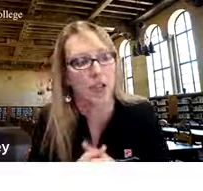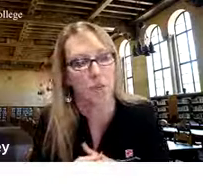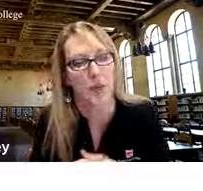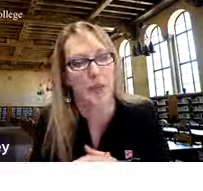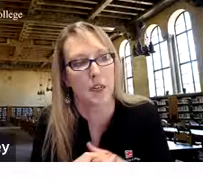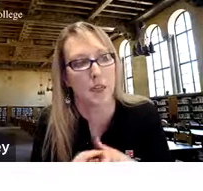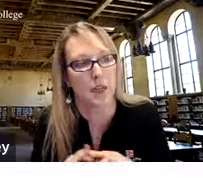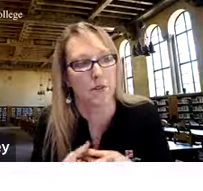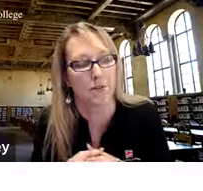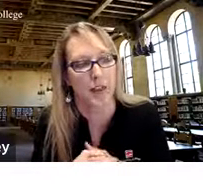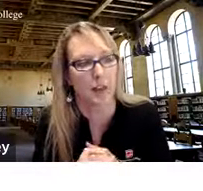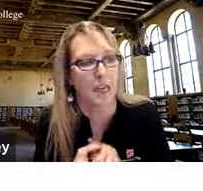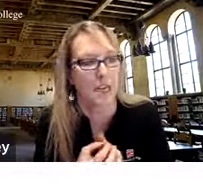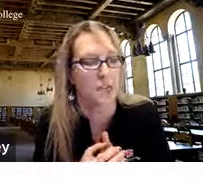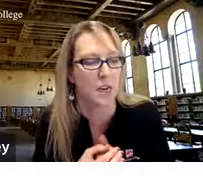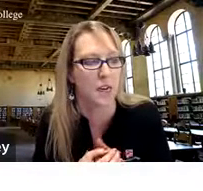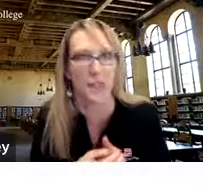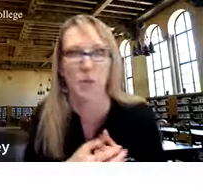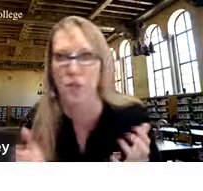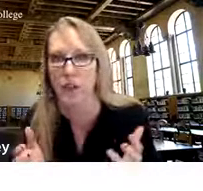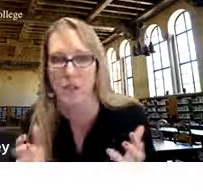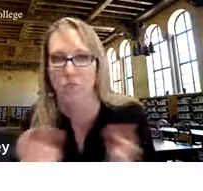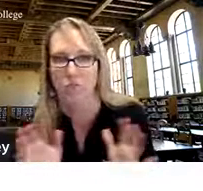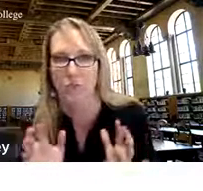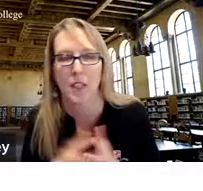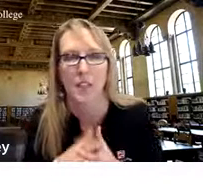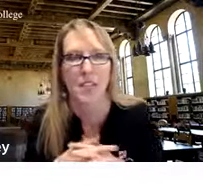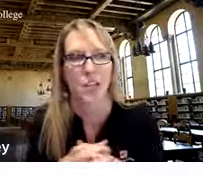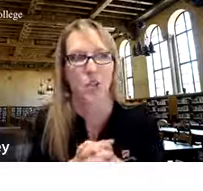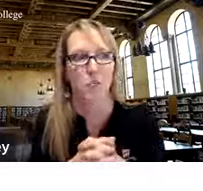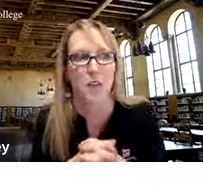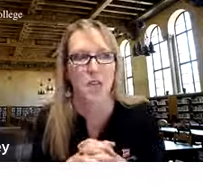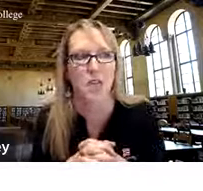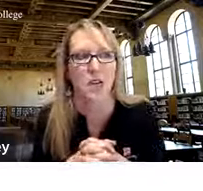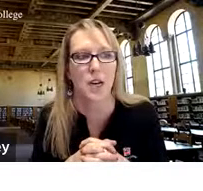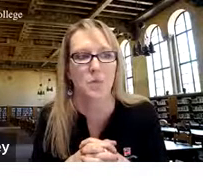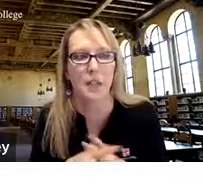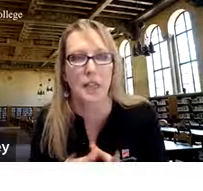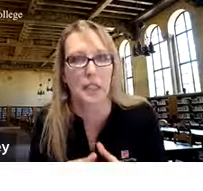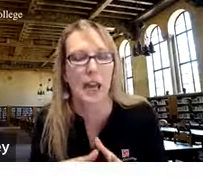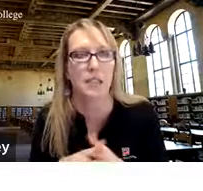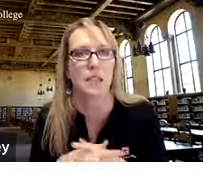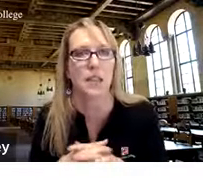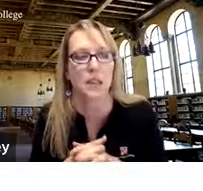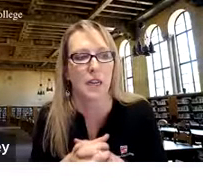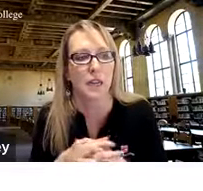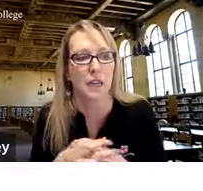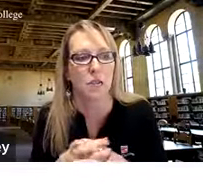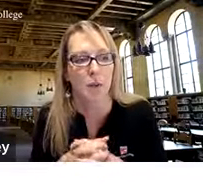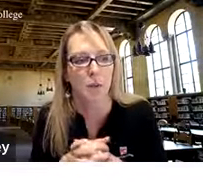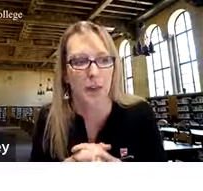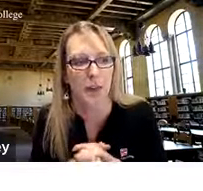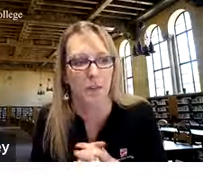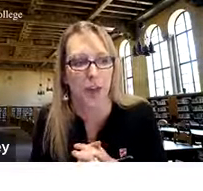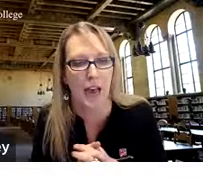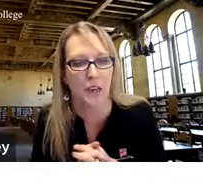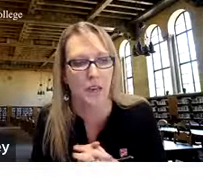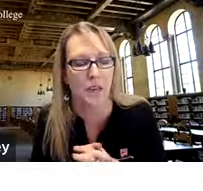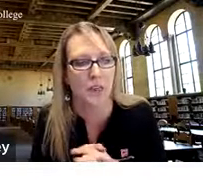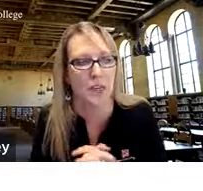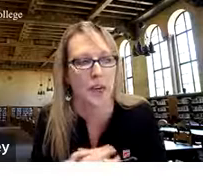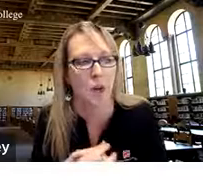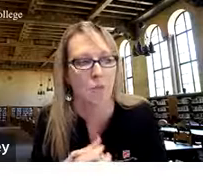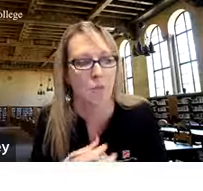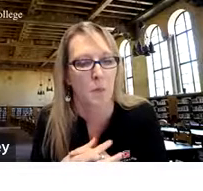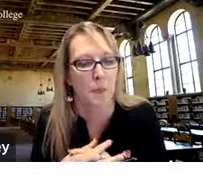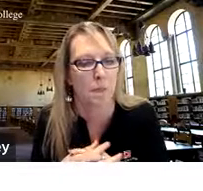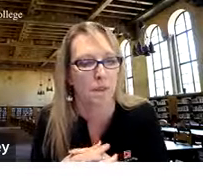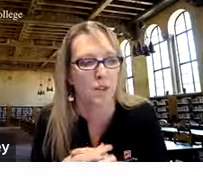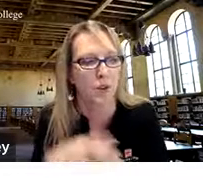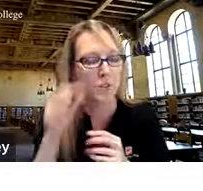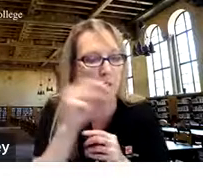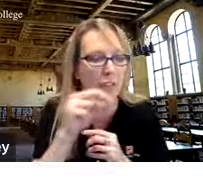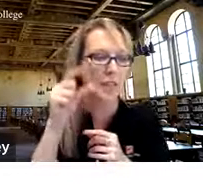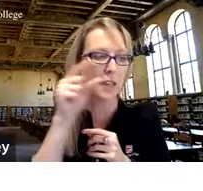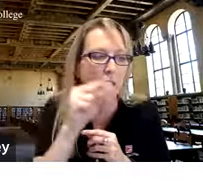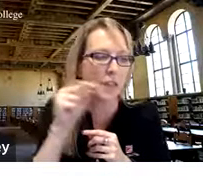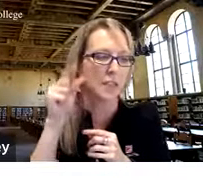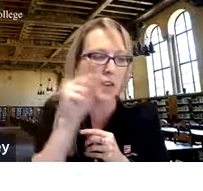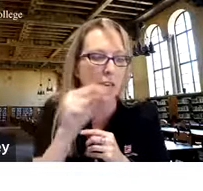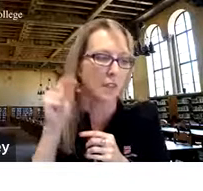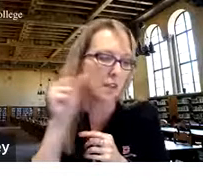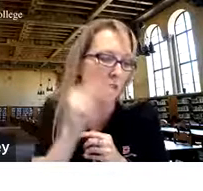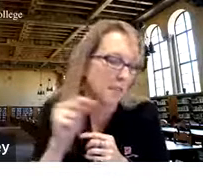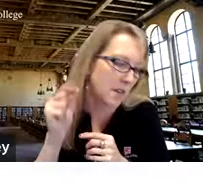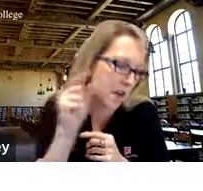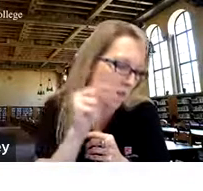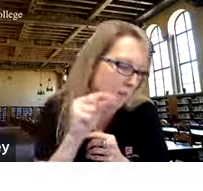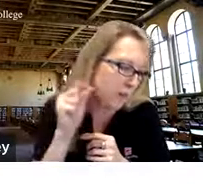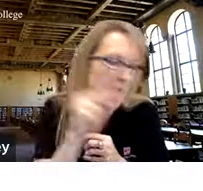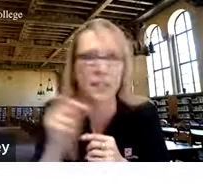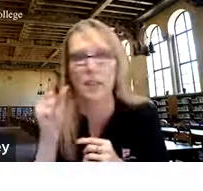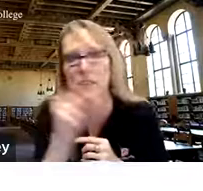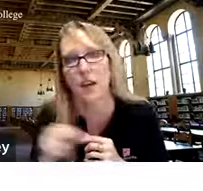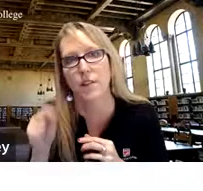could be failing a syllabus quiz. It could be being late to class and getting reprimanded for that. So those take tiny pieces of a